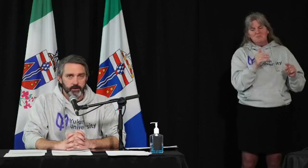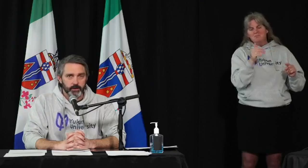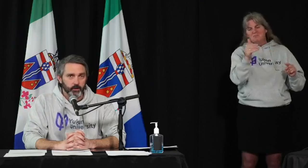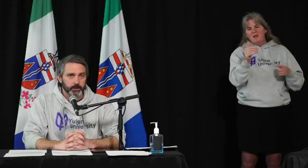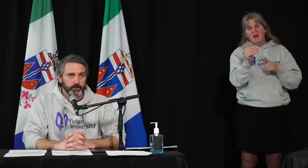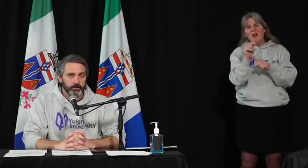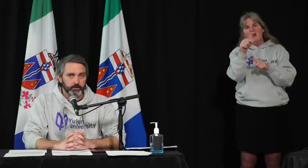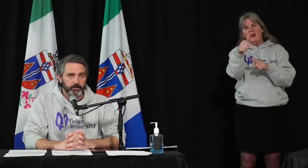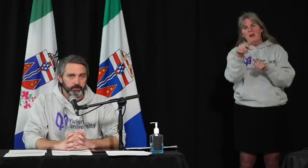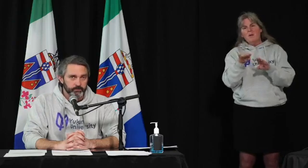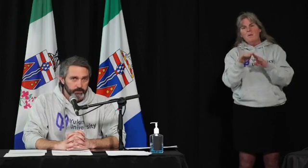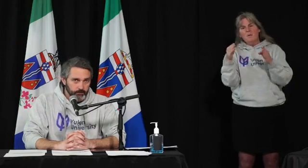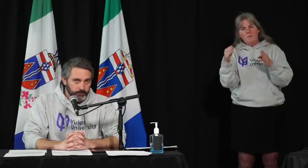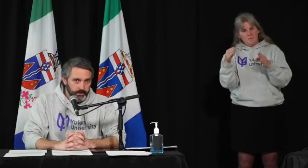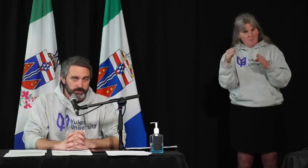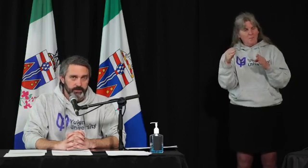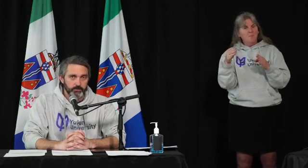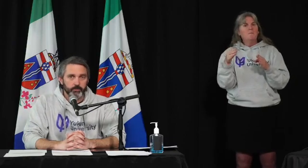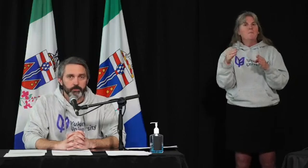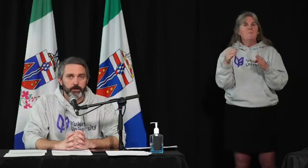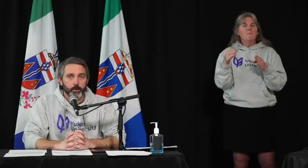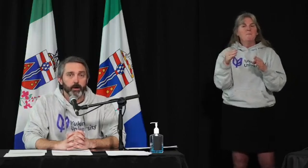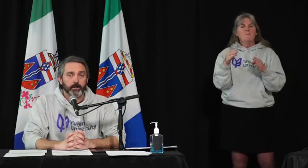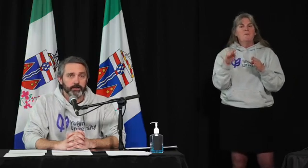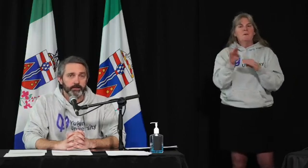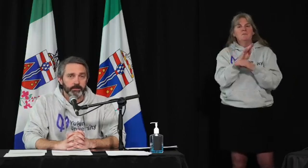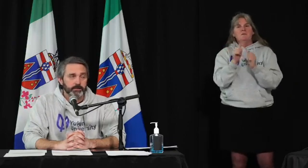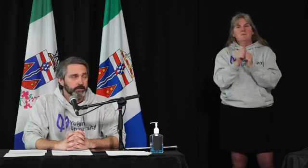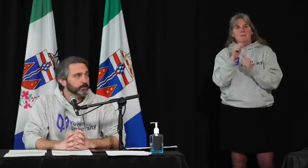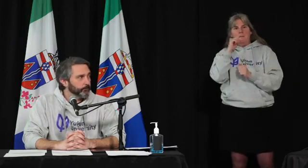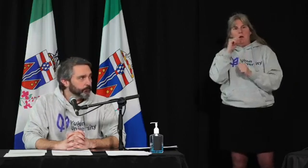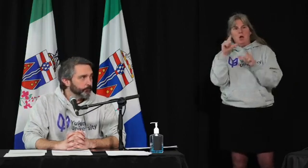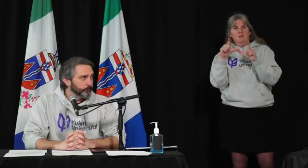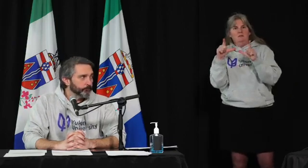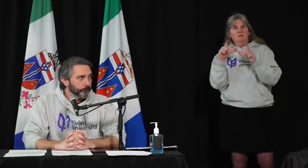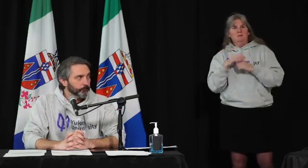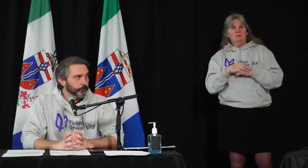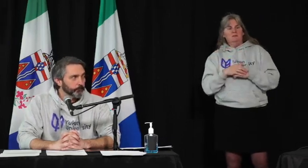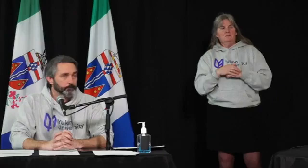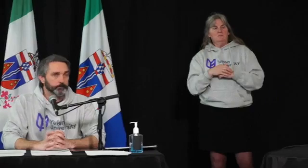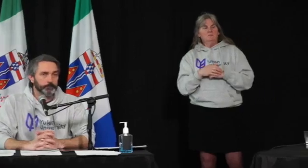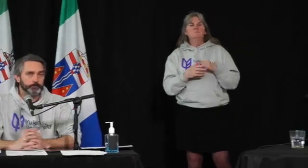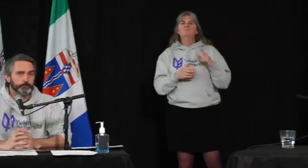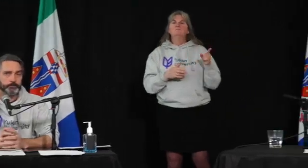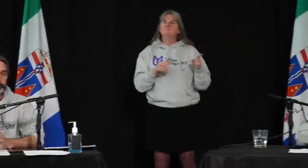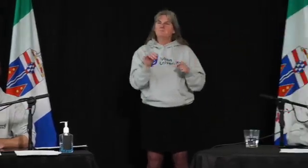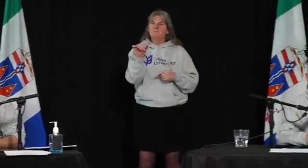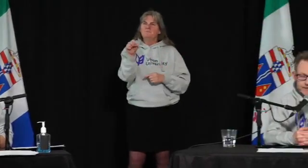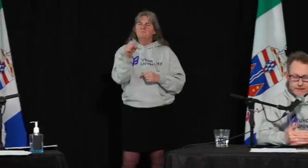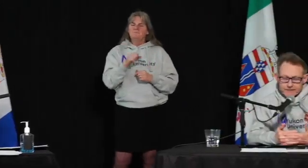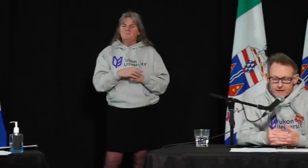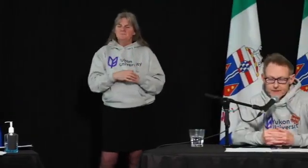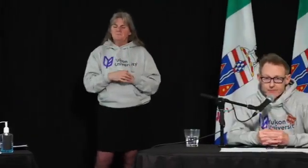conversation on opening those businesses with bar licenses.